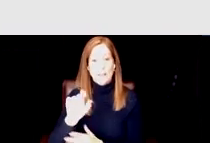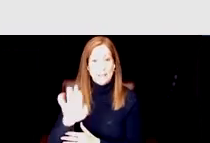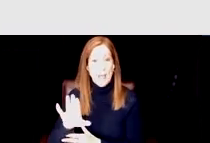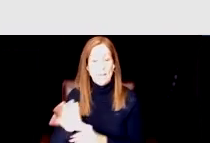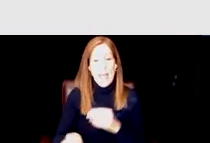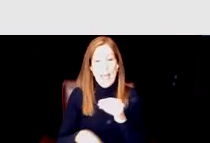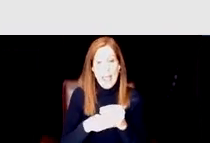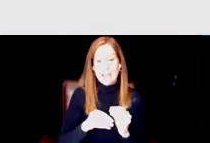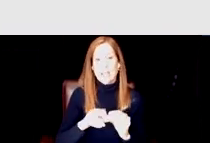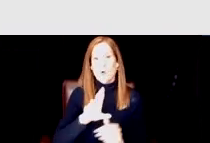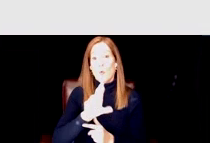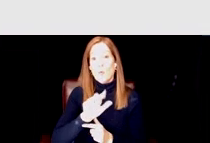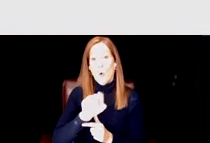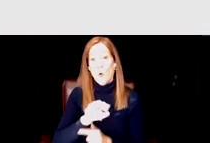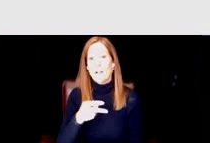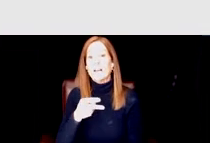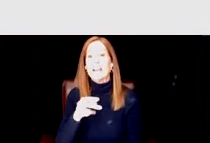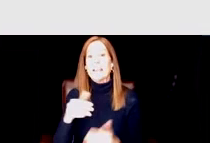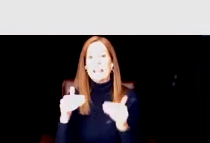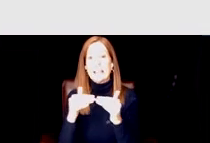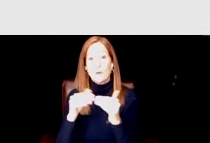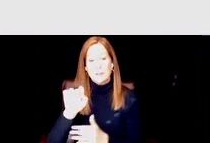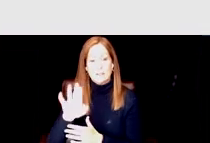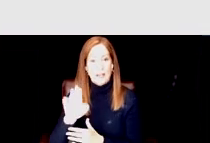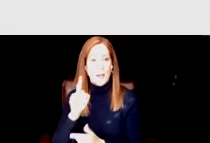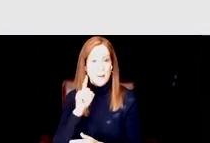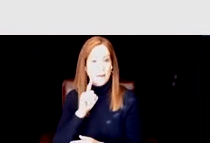each child li clears both types of errors.